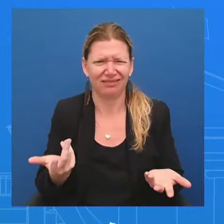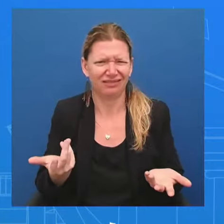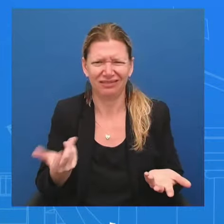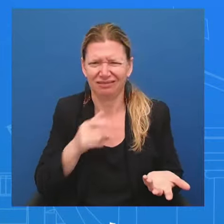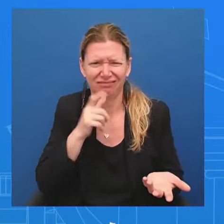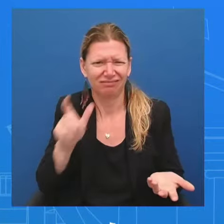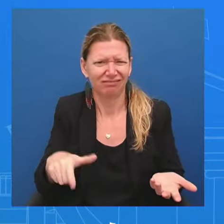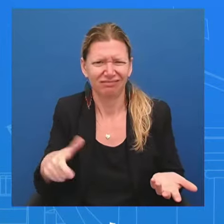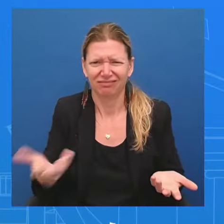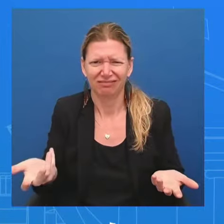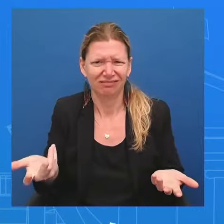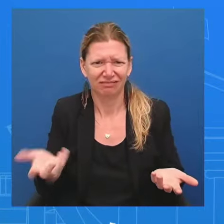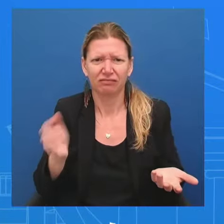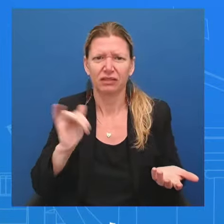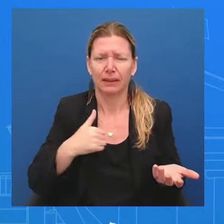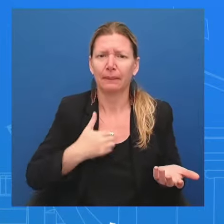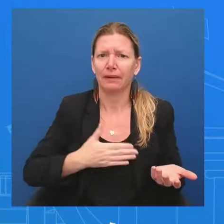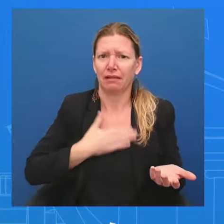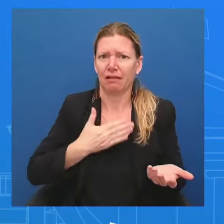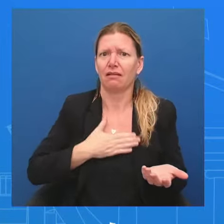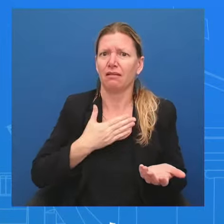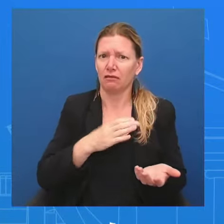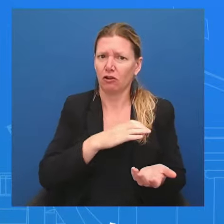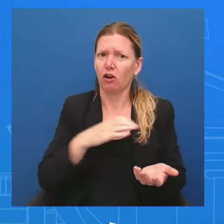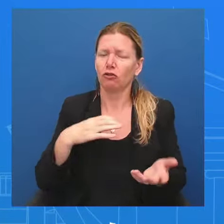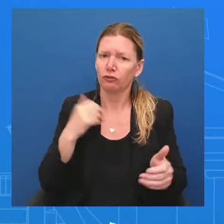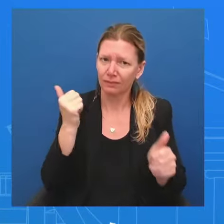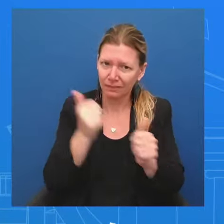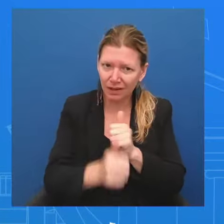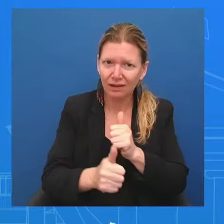and we're going to continue to do everything that we can to get that assistance out there.